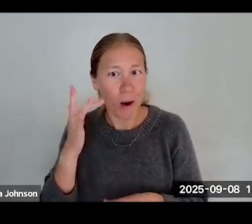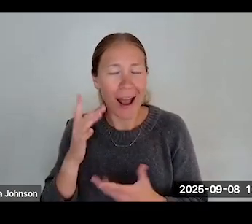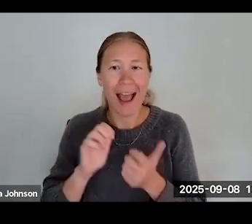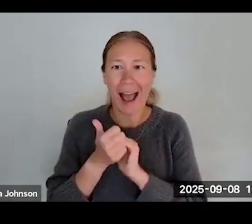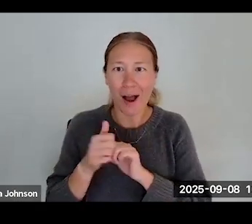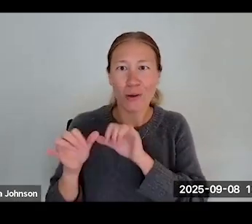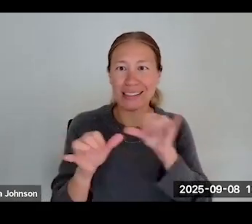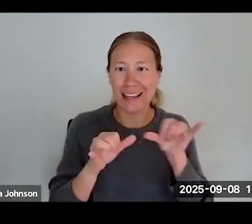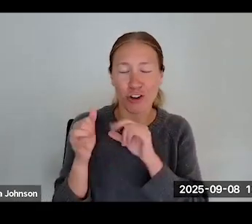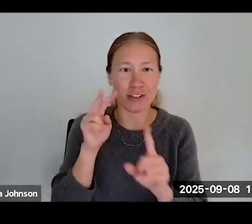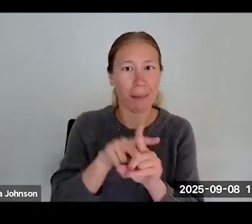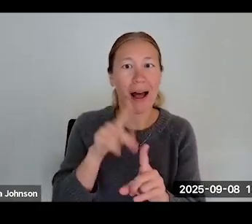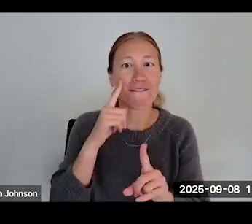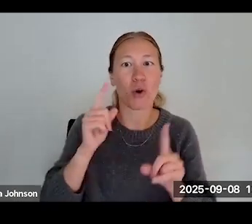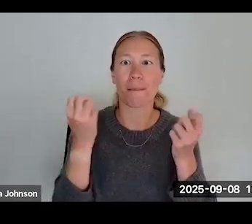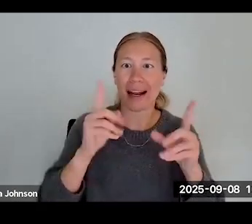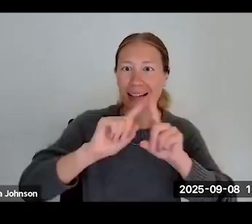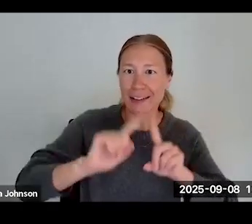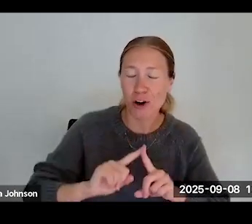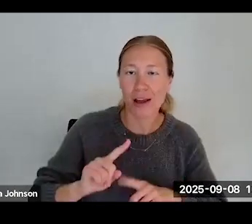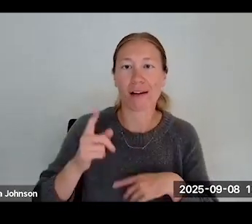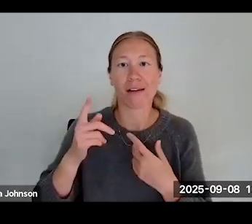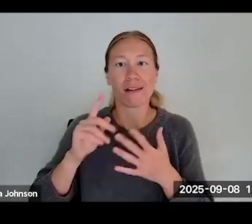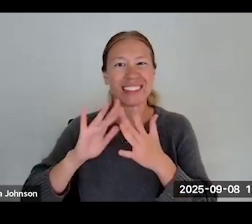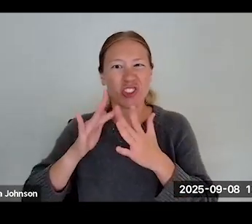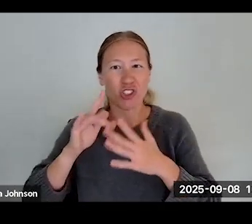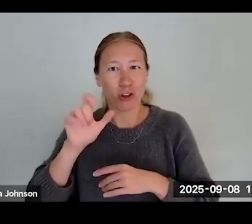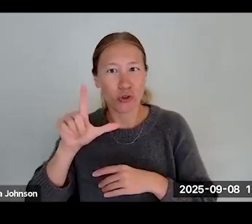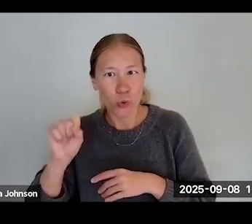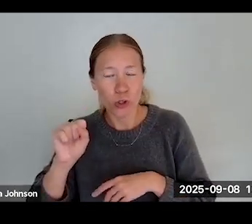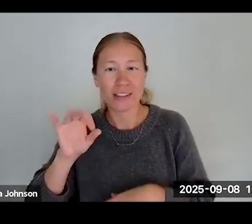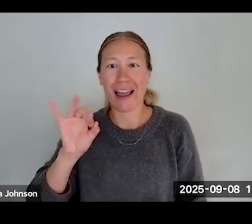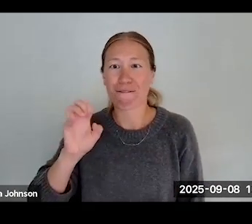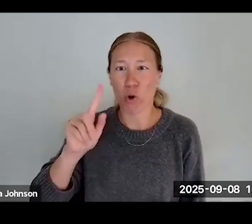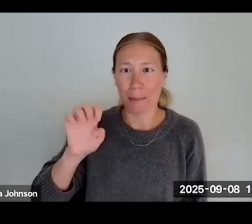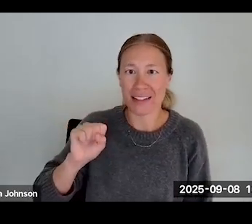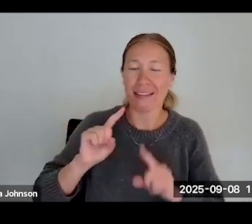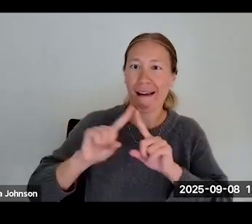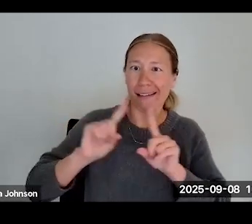to the variety of digital tools and formats that continue to emerge as technology evolves.